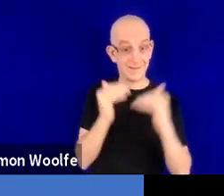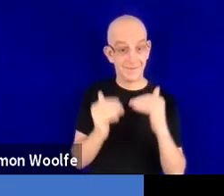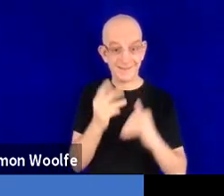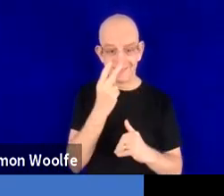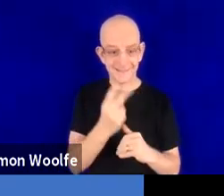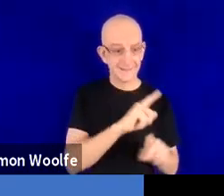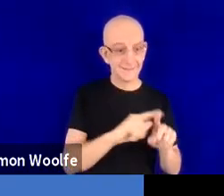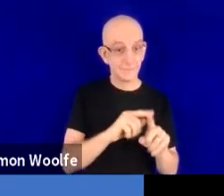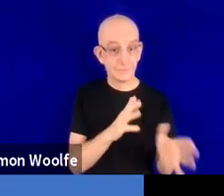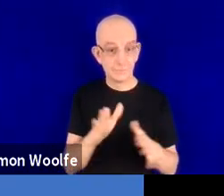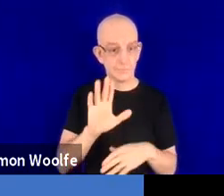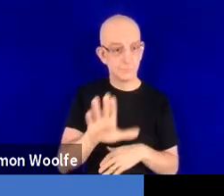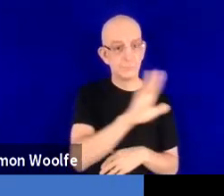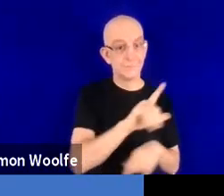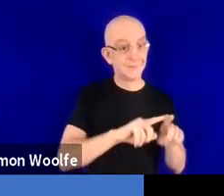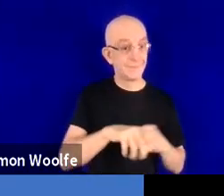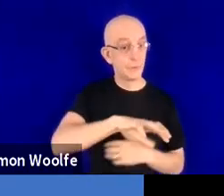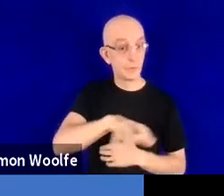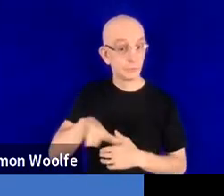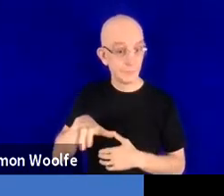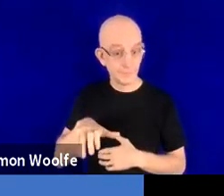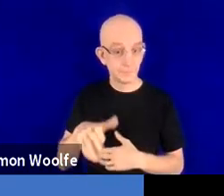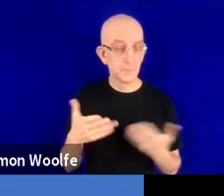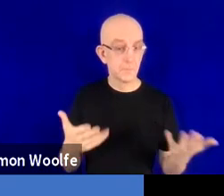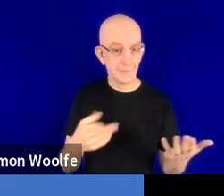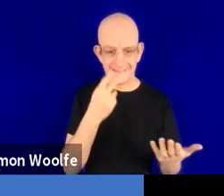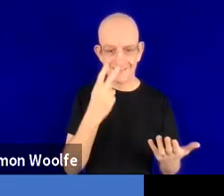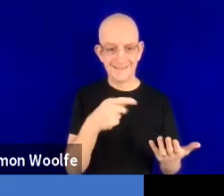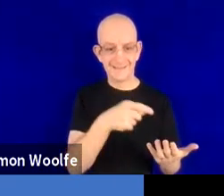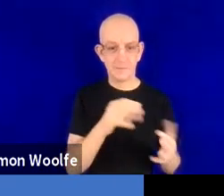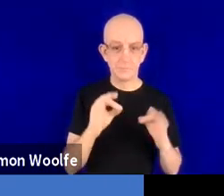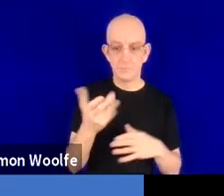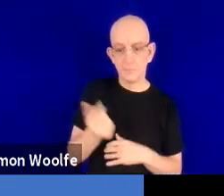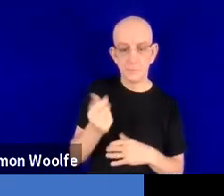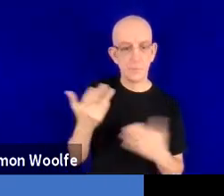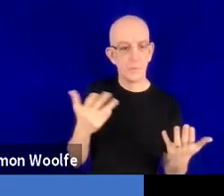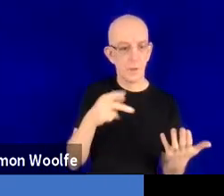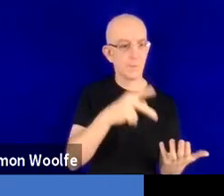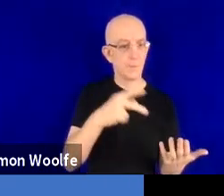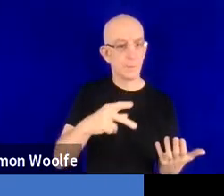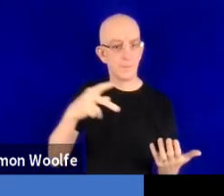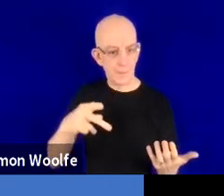And those black kind of lines indicate what is the kind of relevant international poverty line for those countries